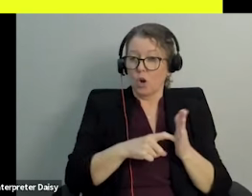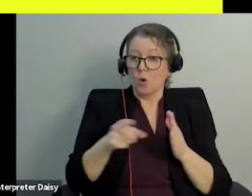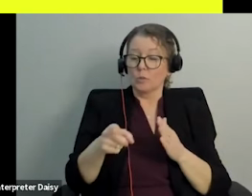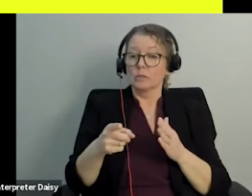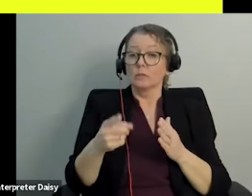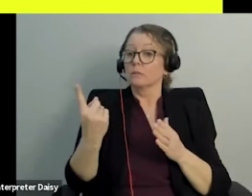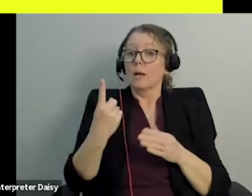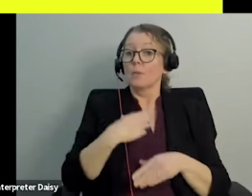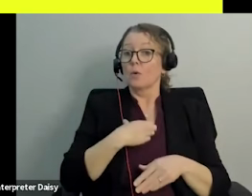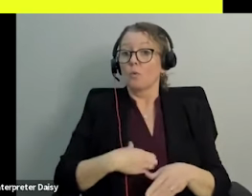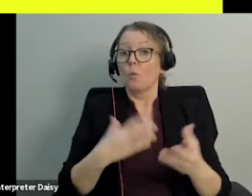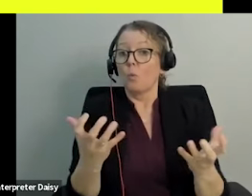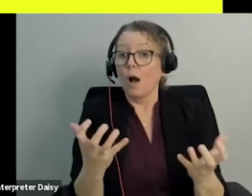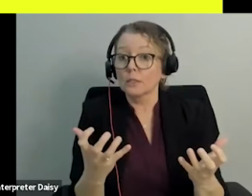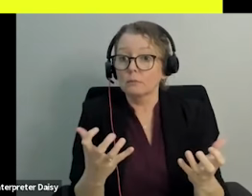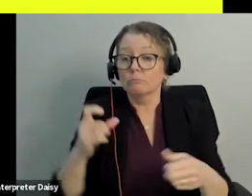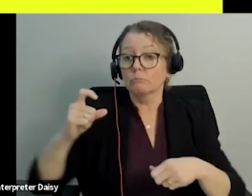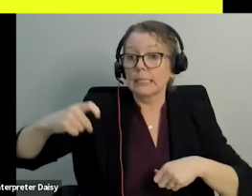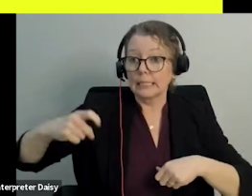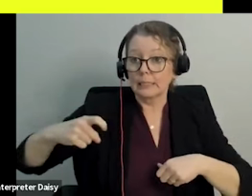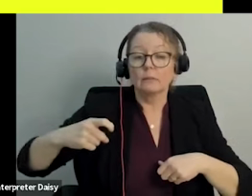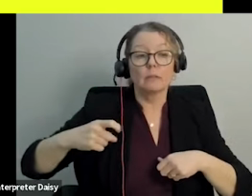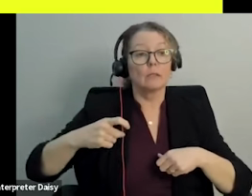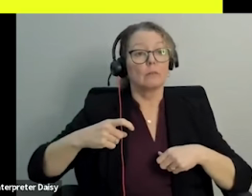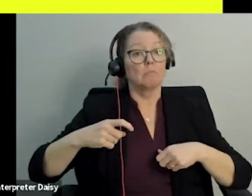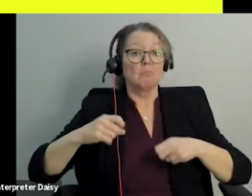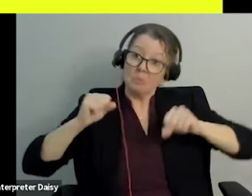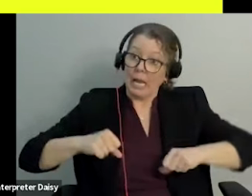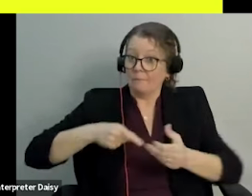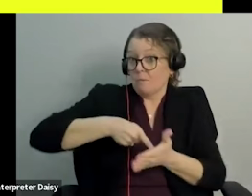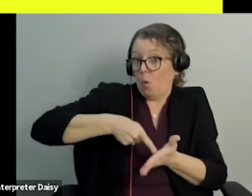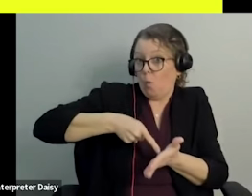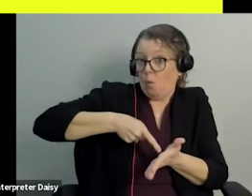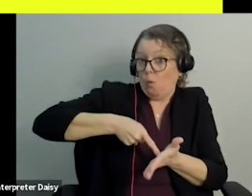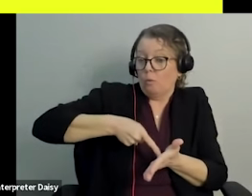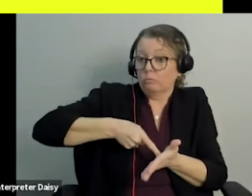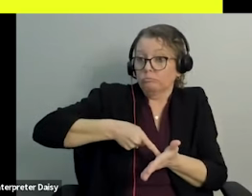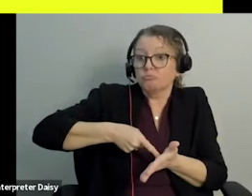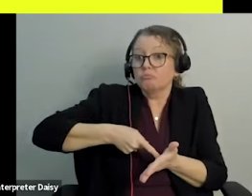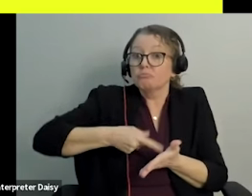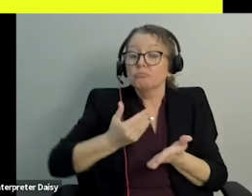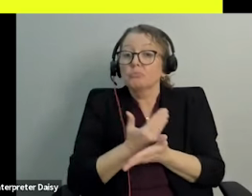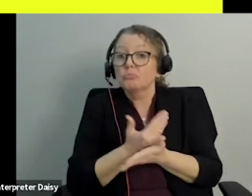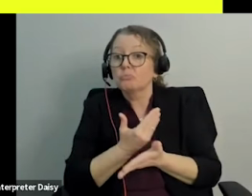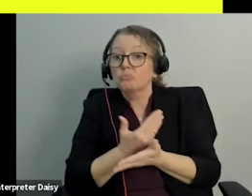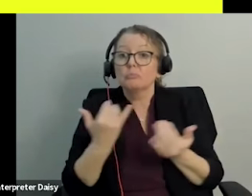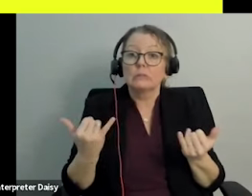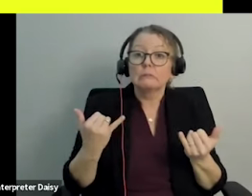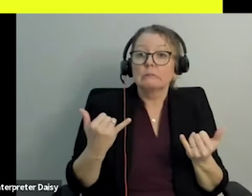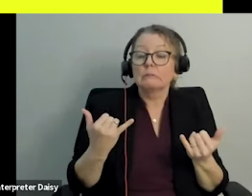it's a product that people want or need. If it's feasible, it's a product that can be created with new or existing technology.